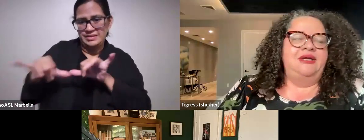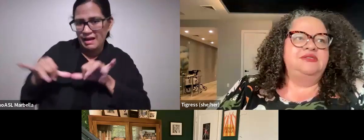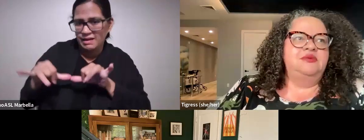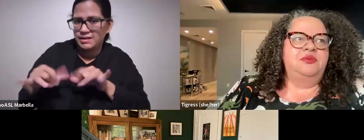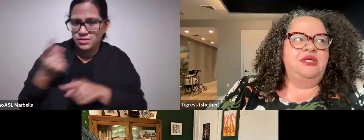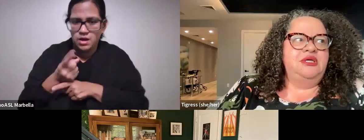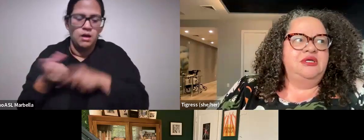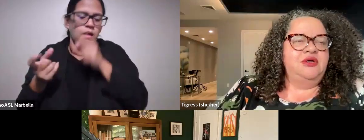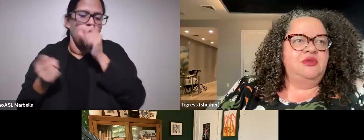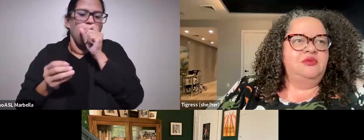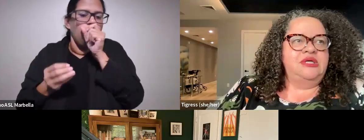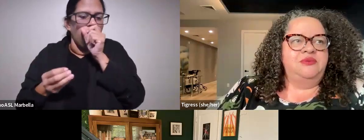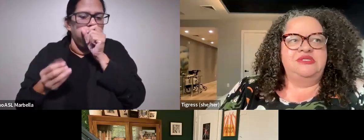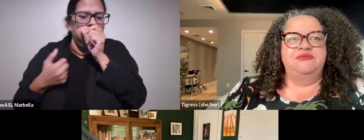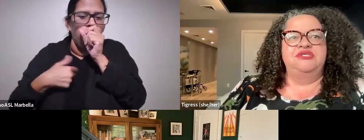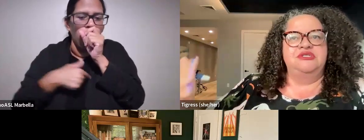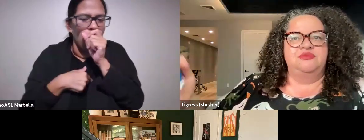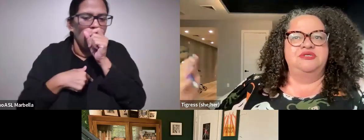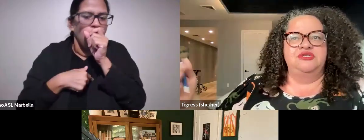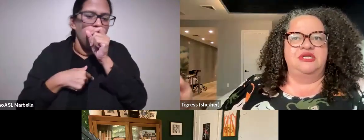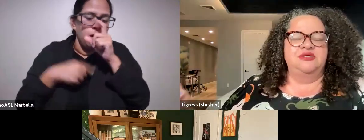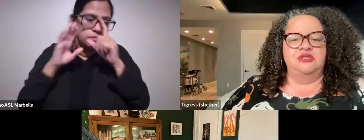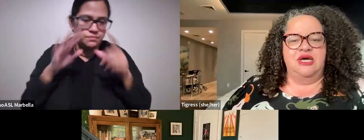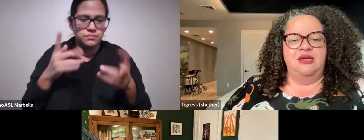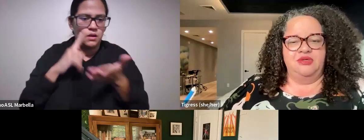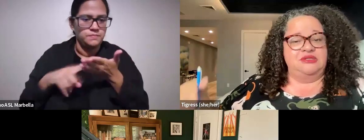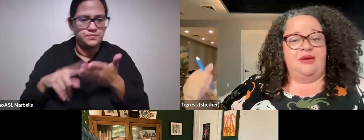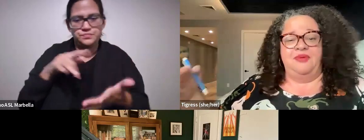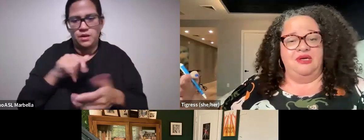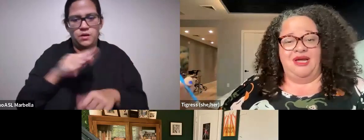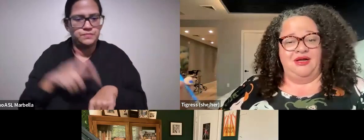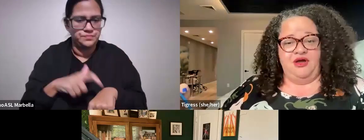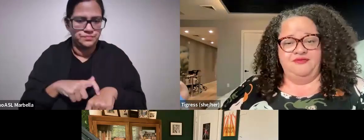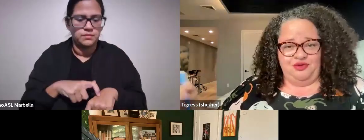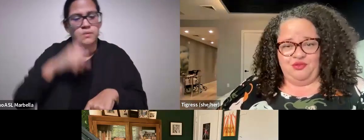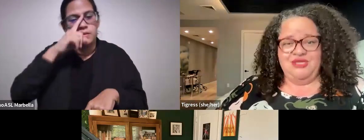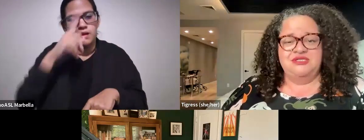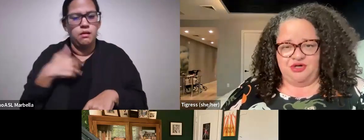And we see research studies all the time where there's a BMI cutoff to the research,